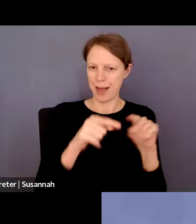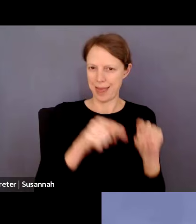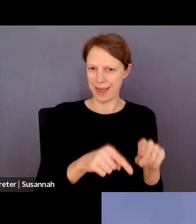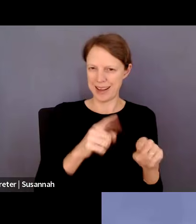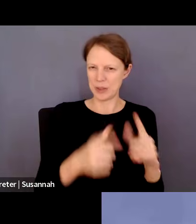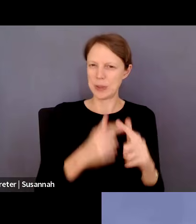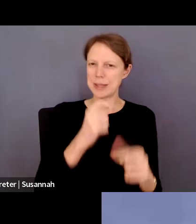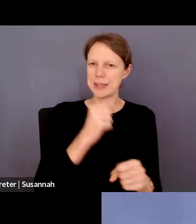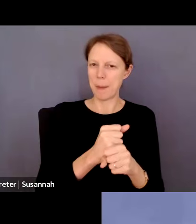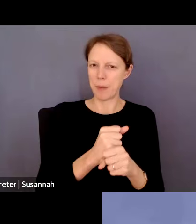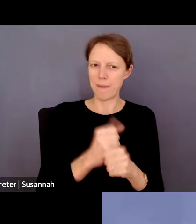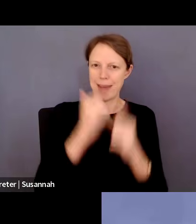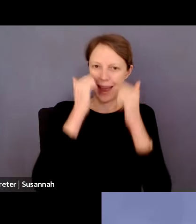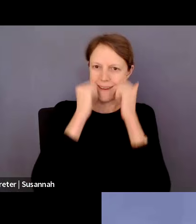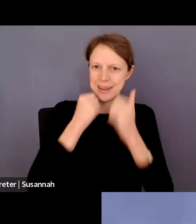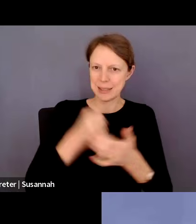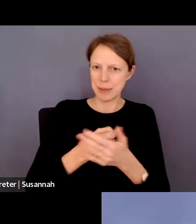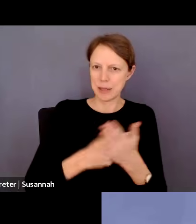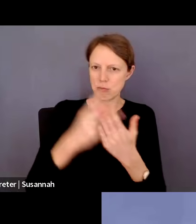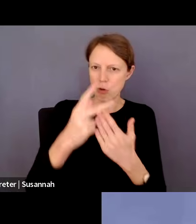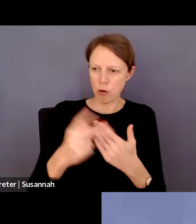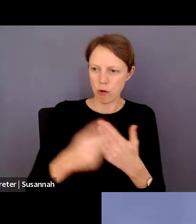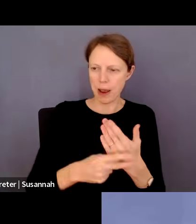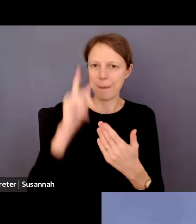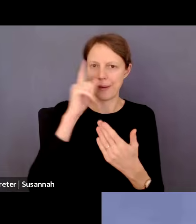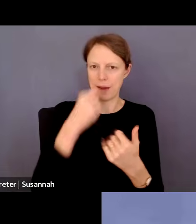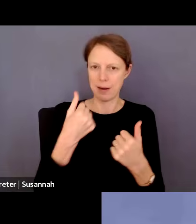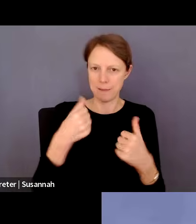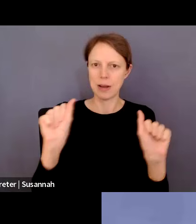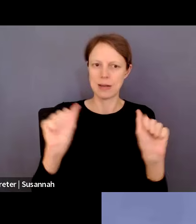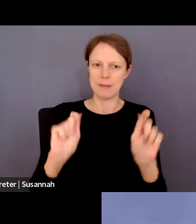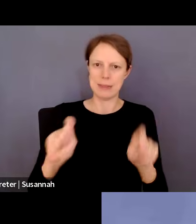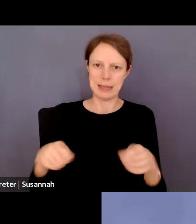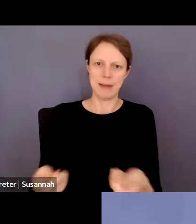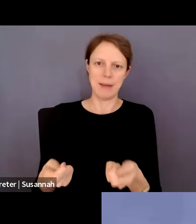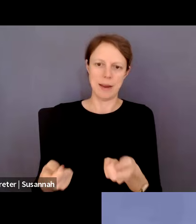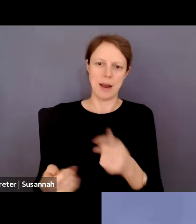effective program that could be delivered as part of Thriving Kids. Finally I'd like to introduce